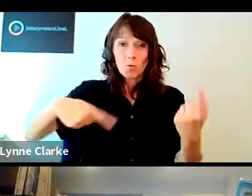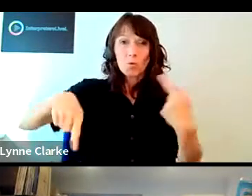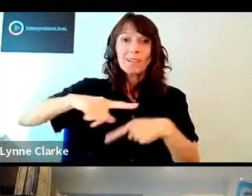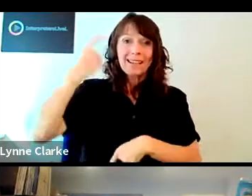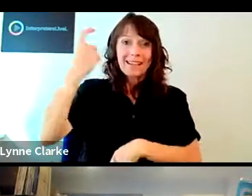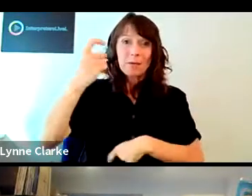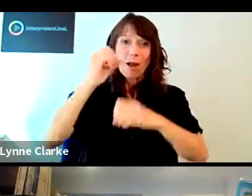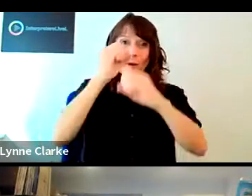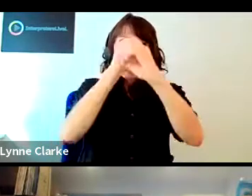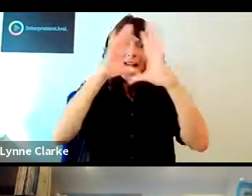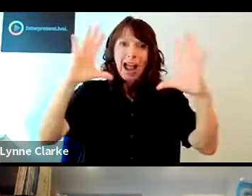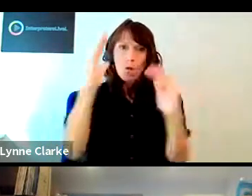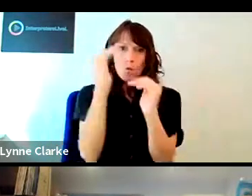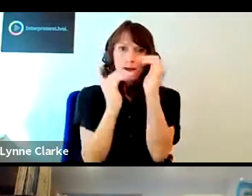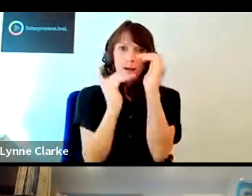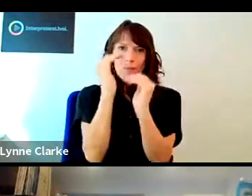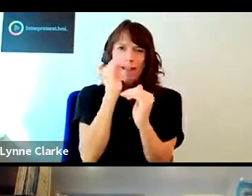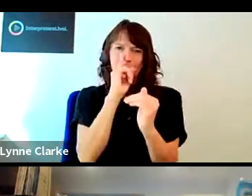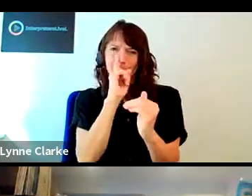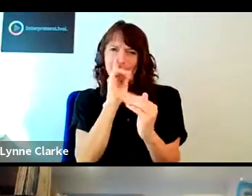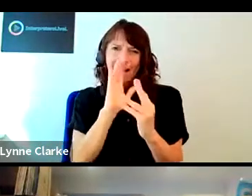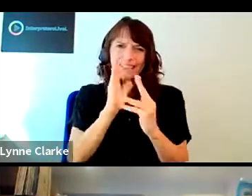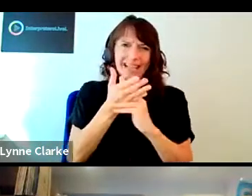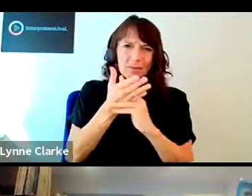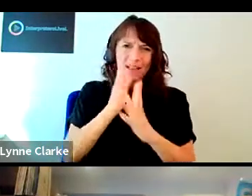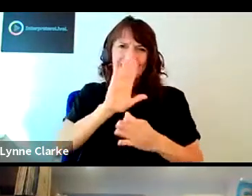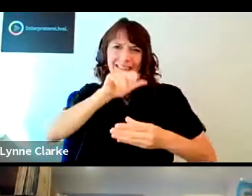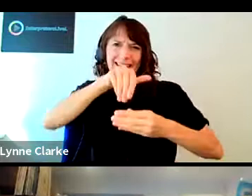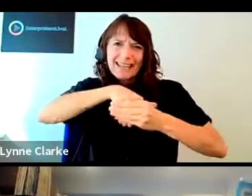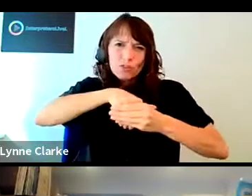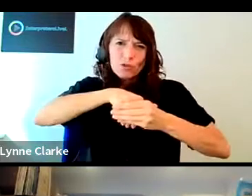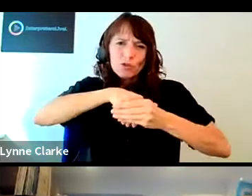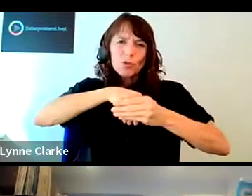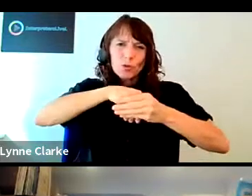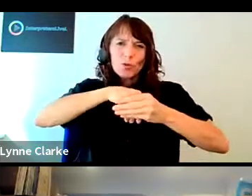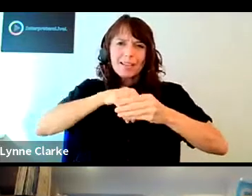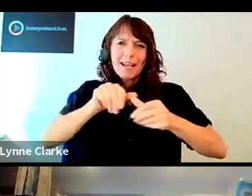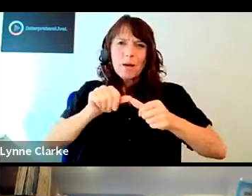build accessibility into these tools. Now, before we start our next big project that involves them.